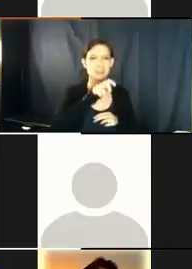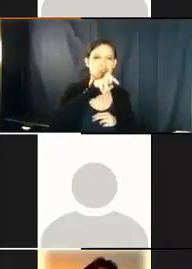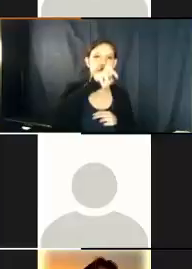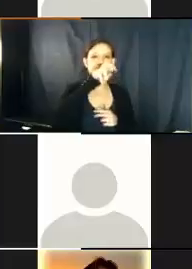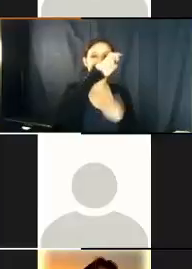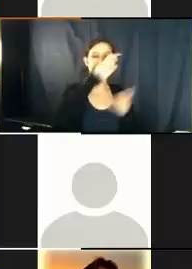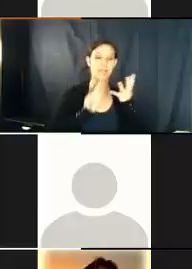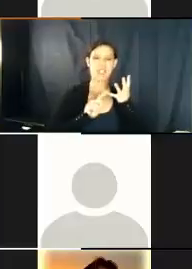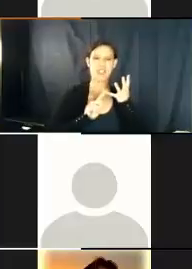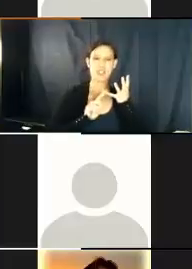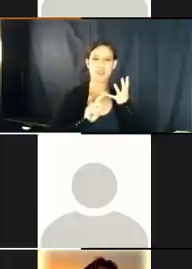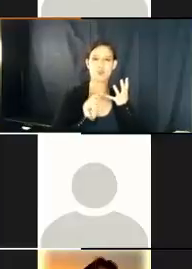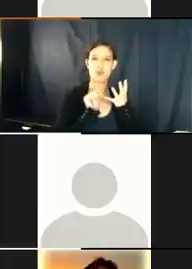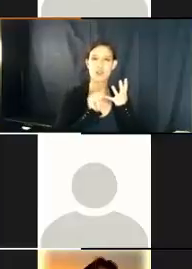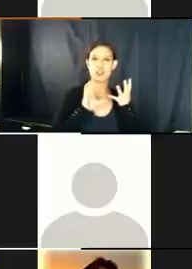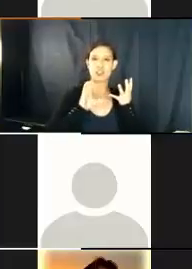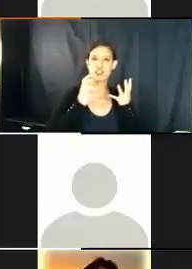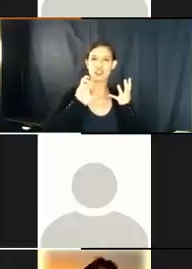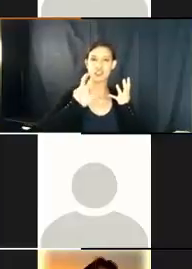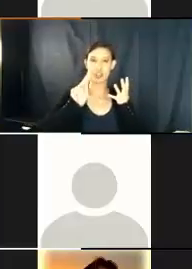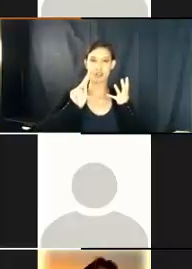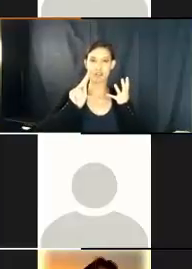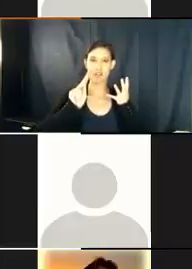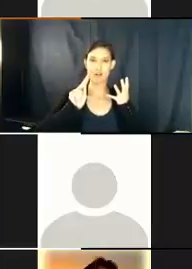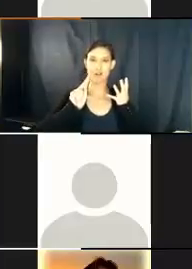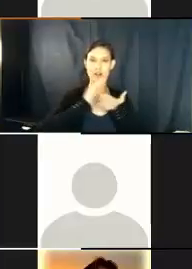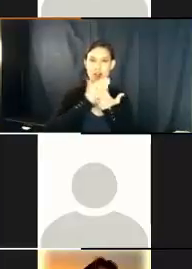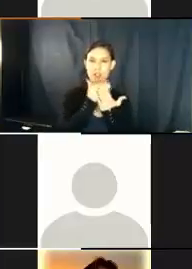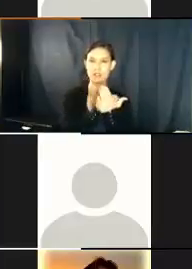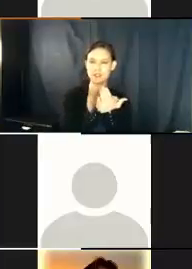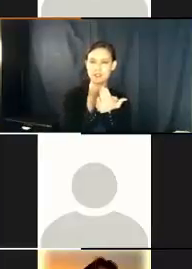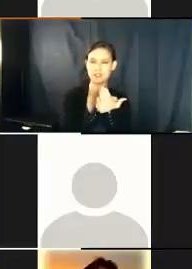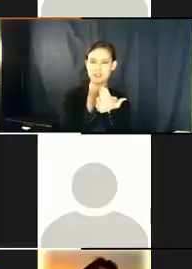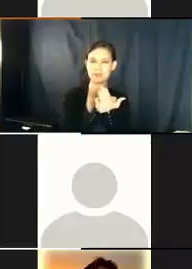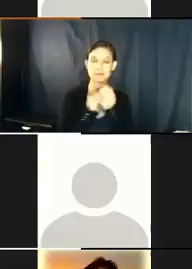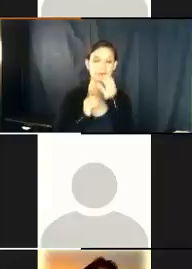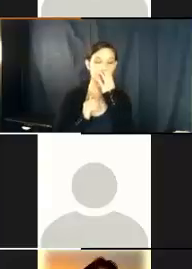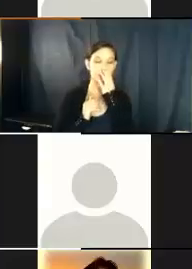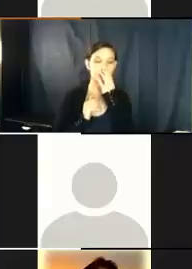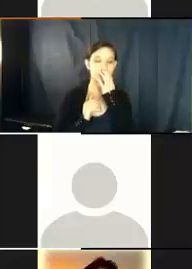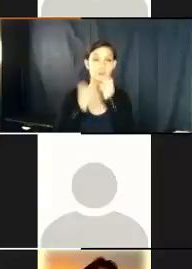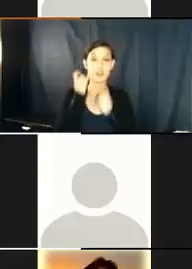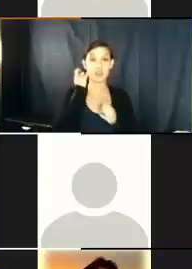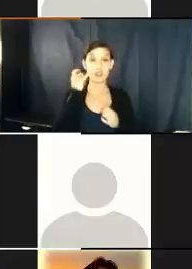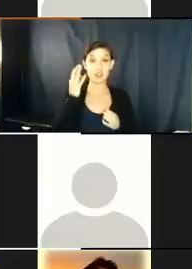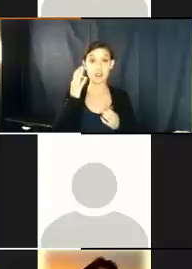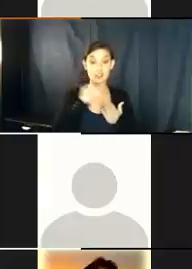Because if I'm going back to my canvas page if a student has to scroll down for five pages